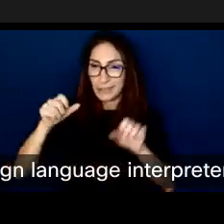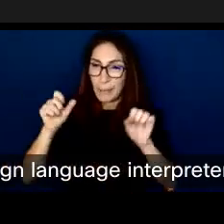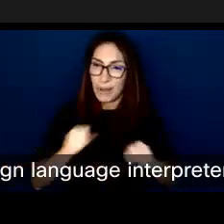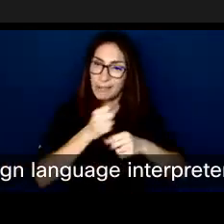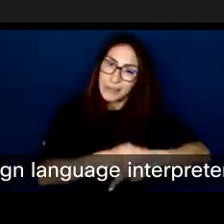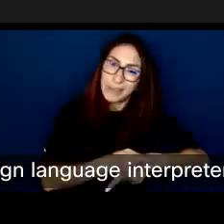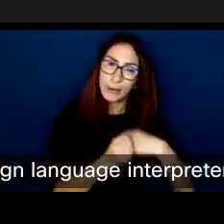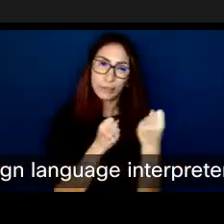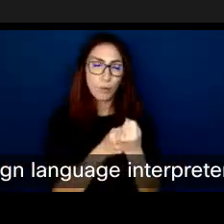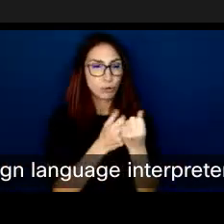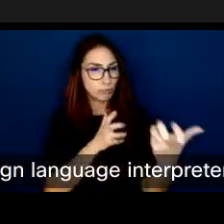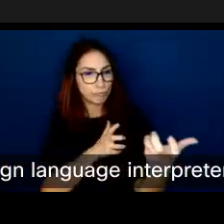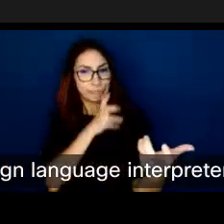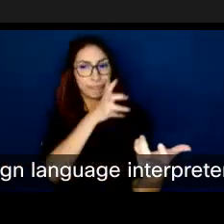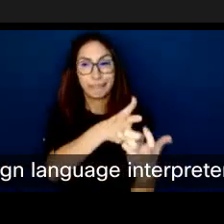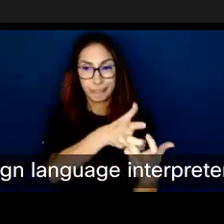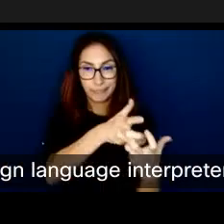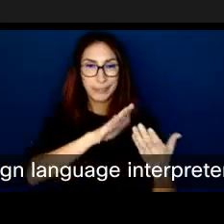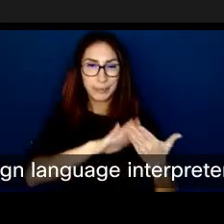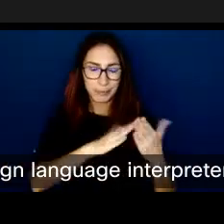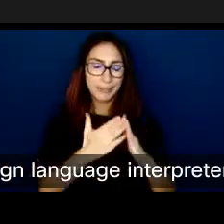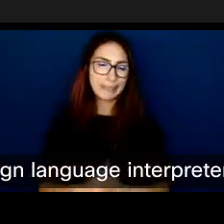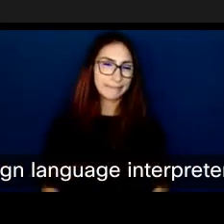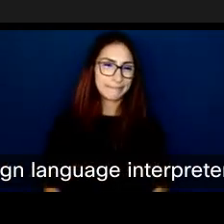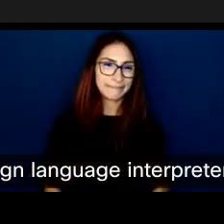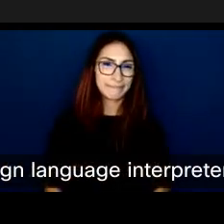Another best practice is to really find ways to support